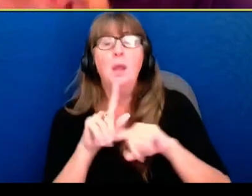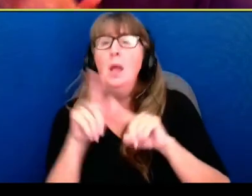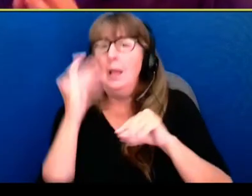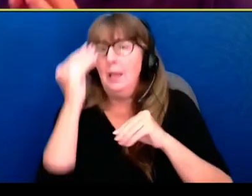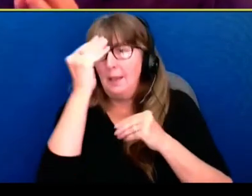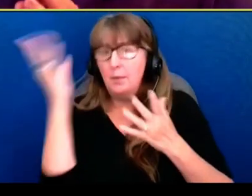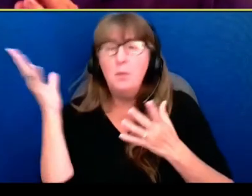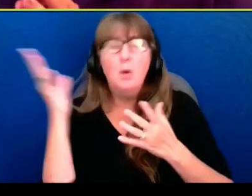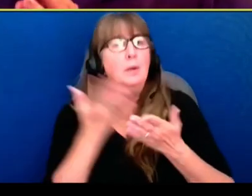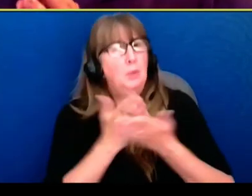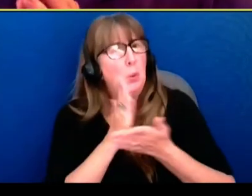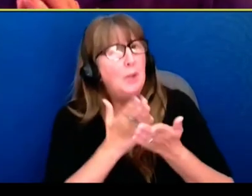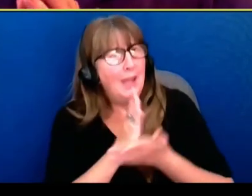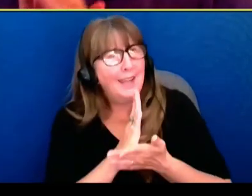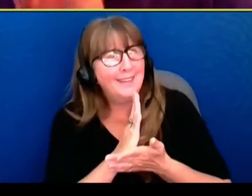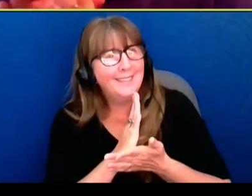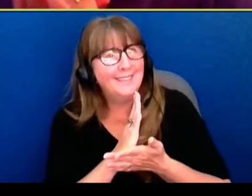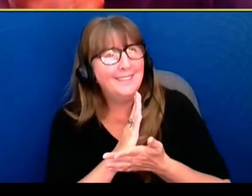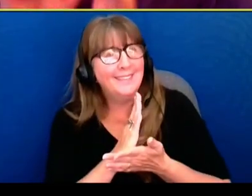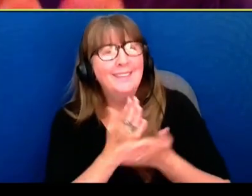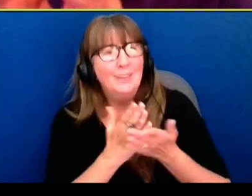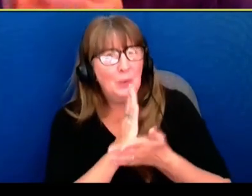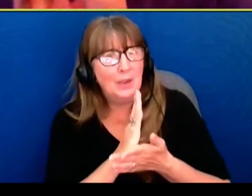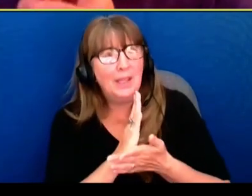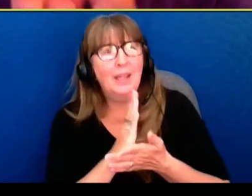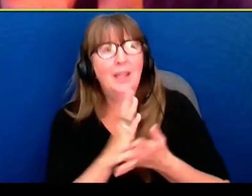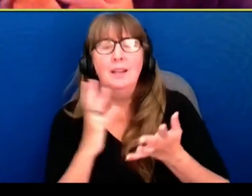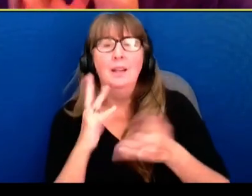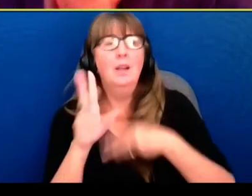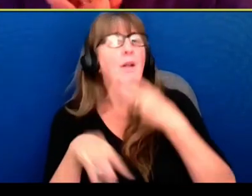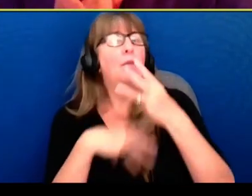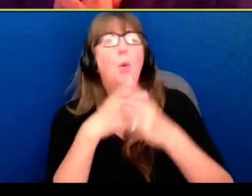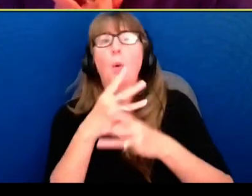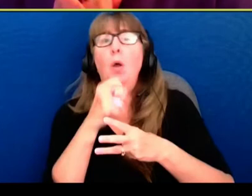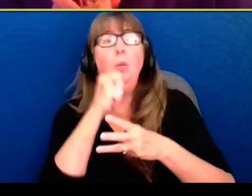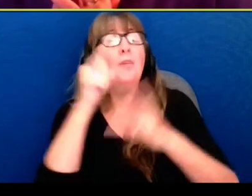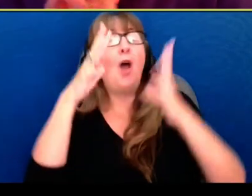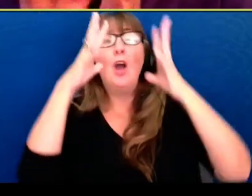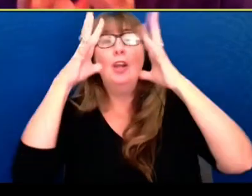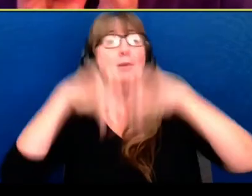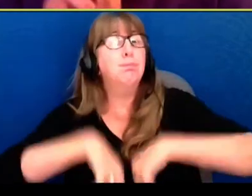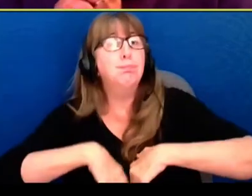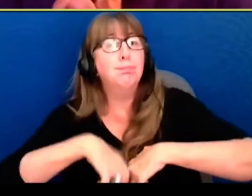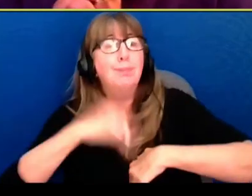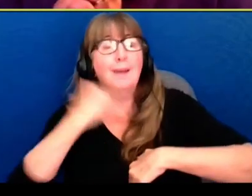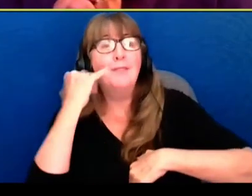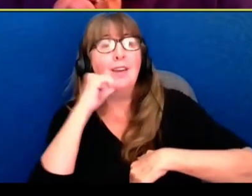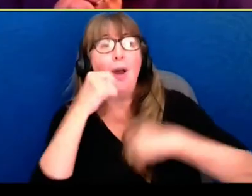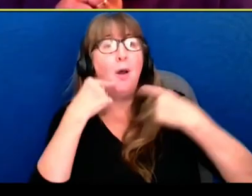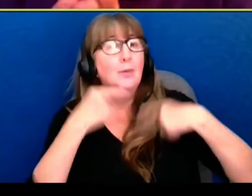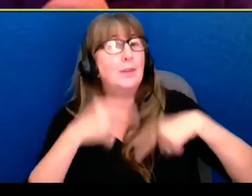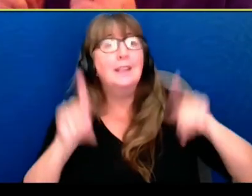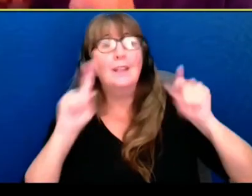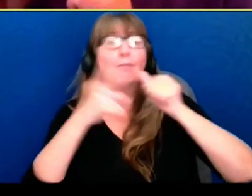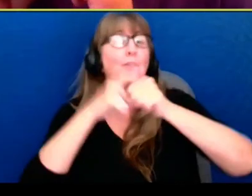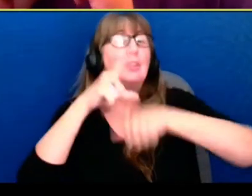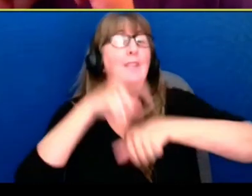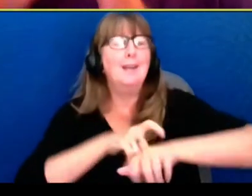It's okay. The world doesn't end if something doesn't work successfully the first time you try it something.